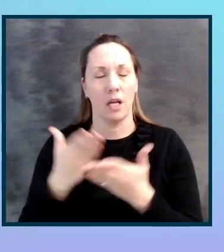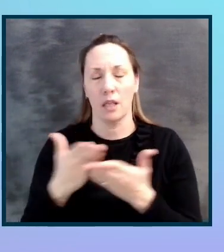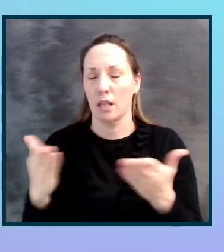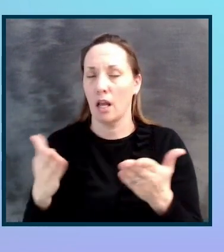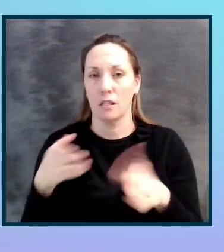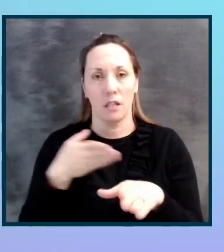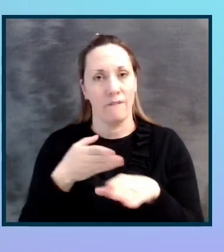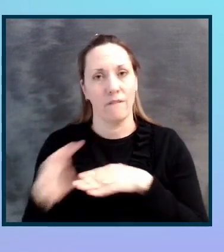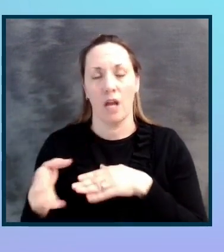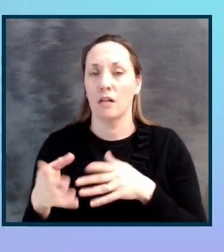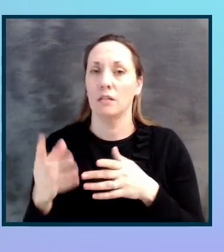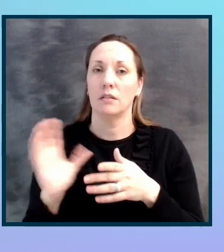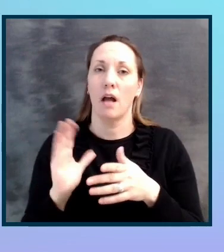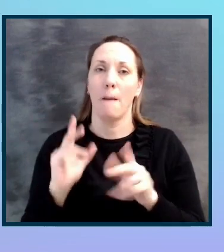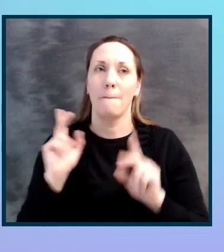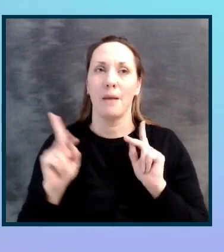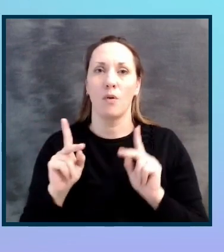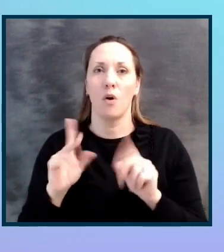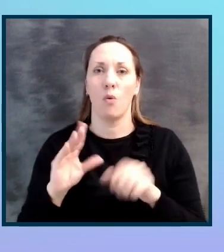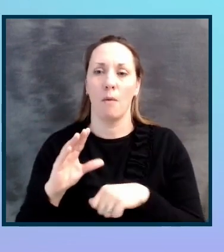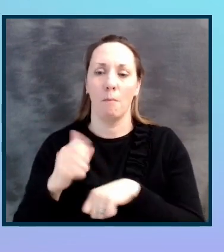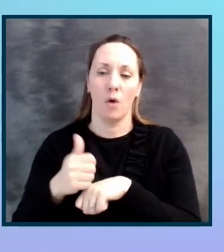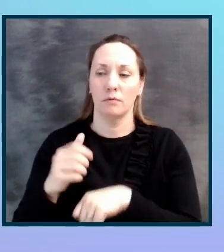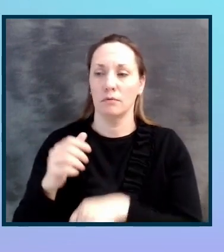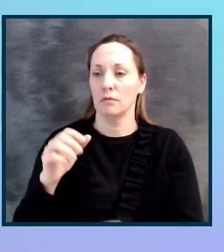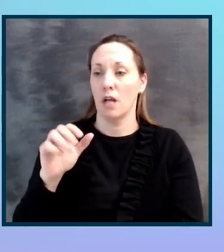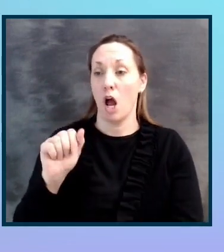who put ARIA on everything and they end up